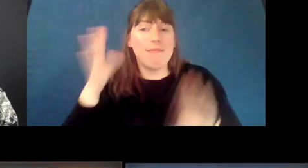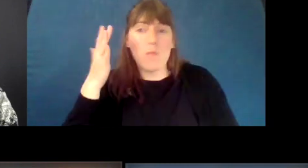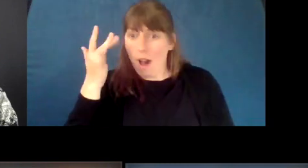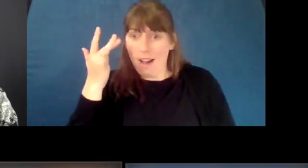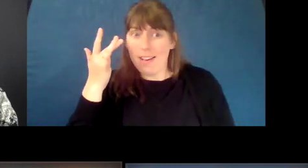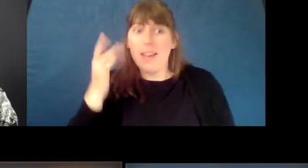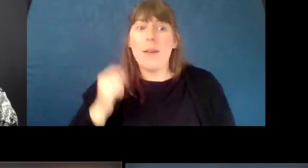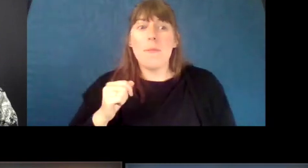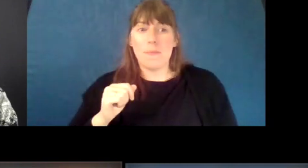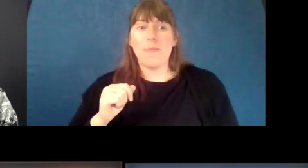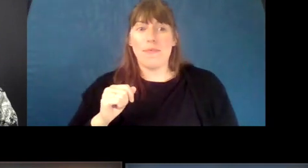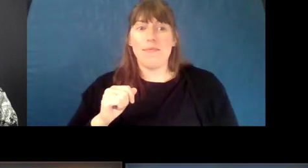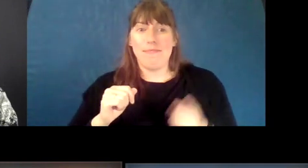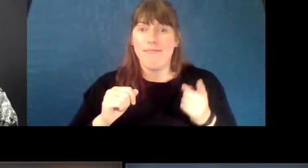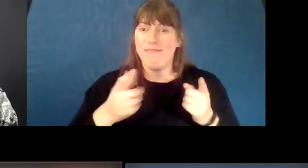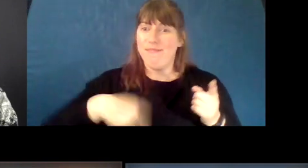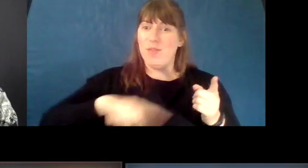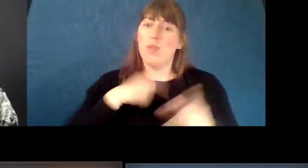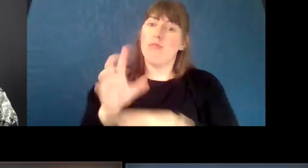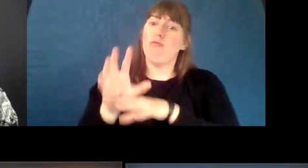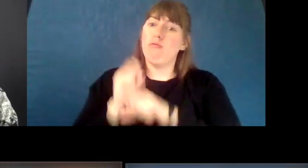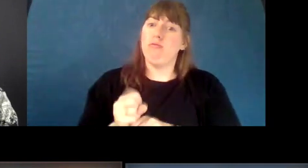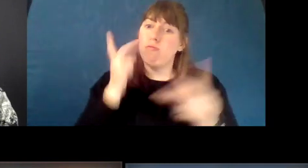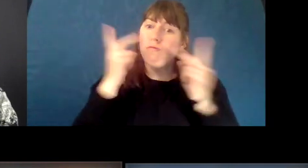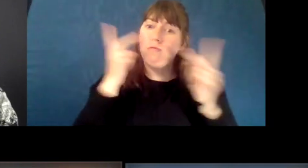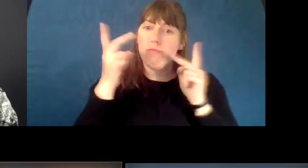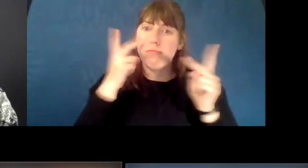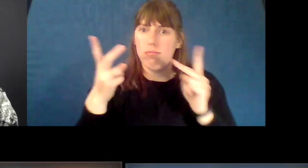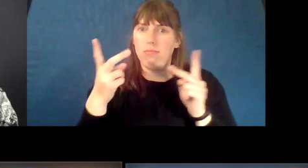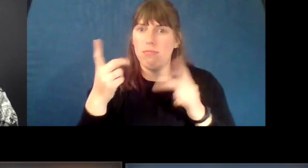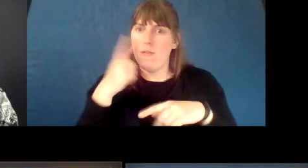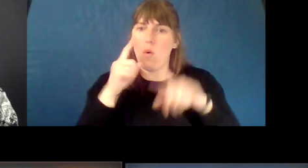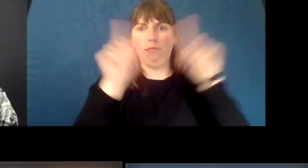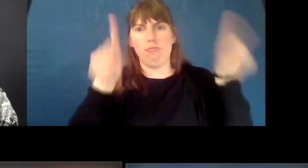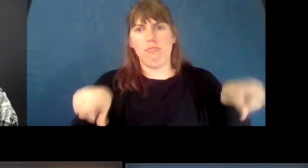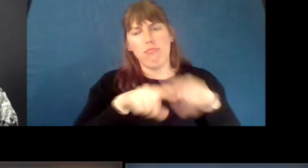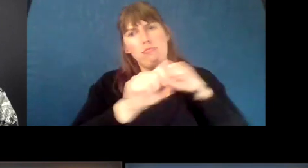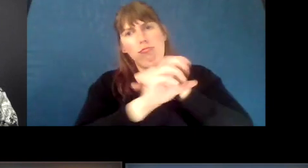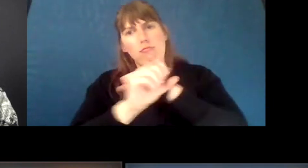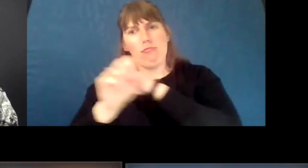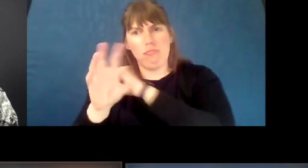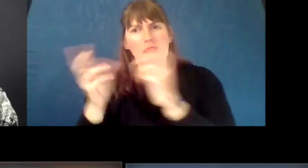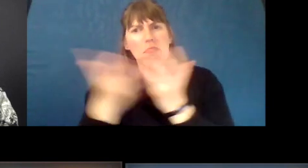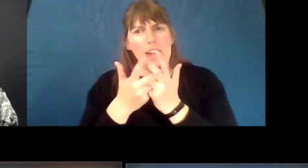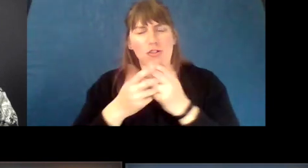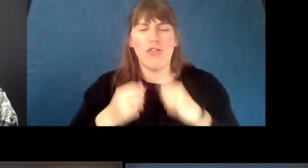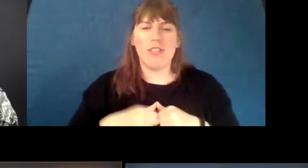the medium that we're all used to seeing adverts in. And throughout these lightboxes, we're able to